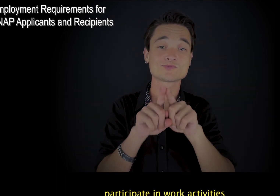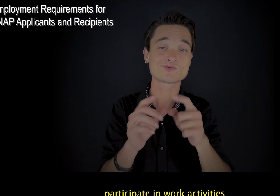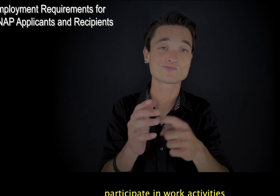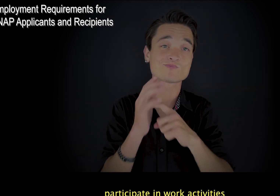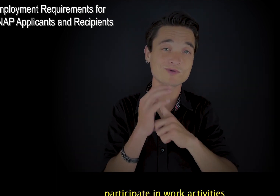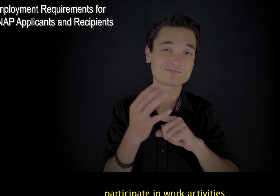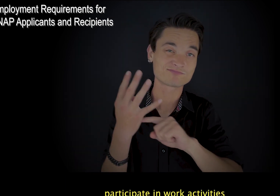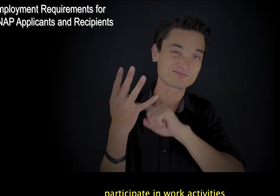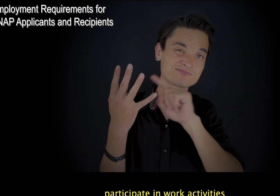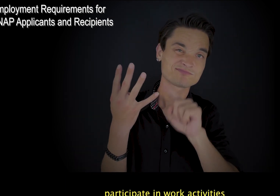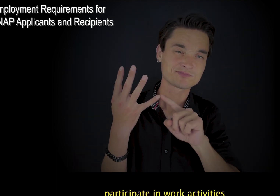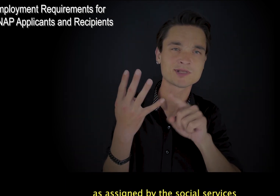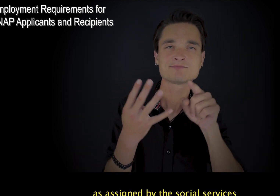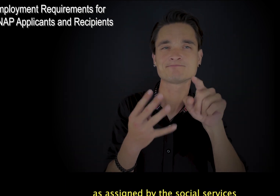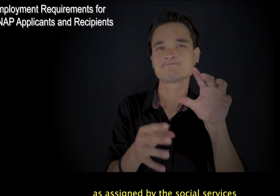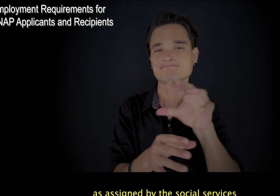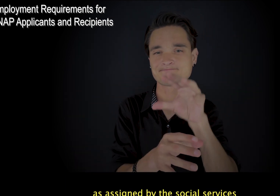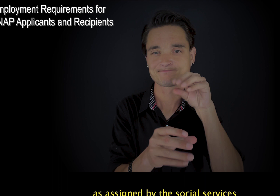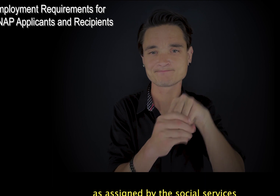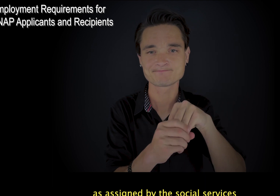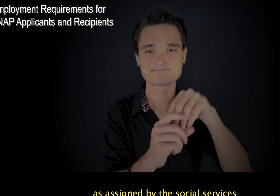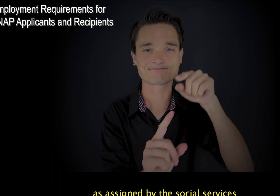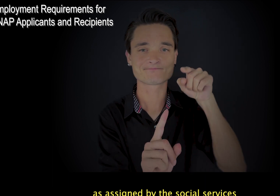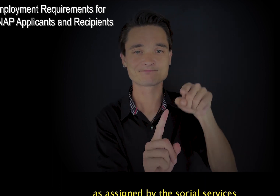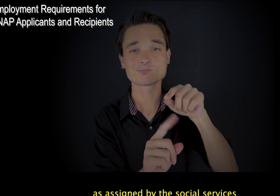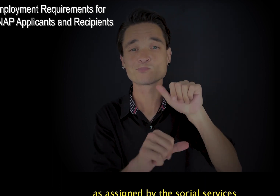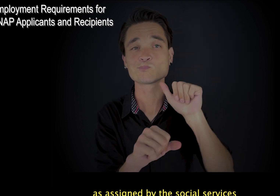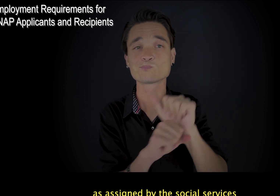participate in work activities as assigned by the social services